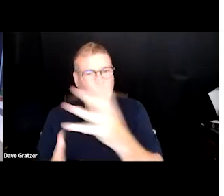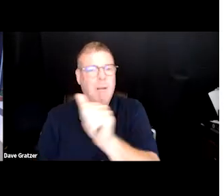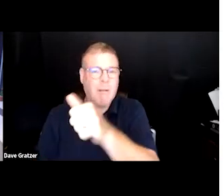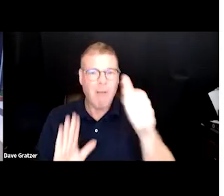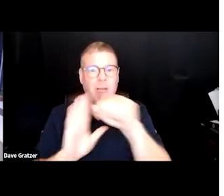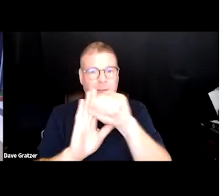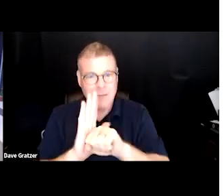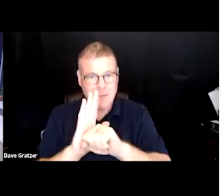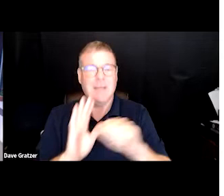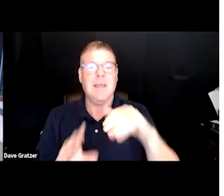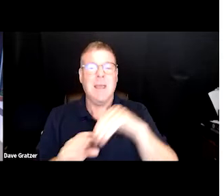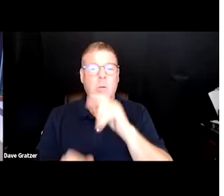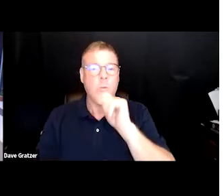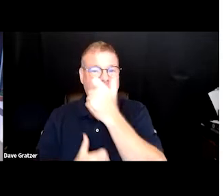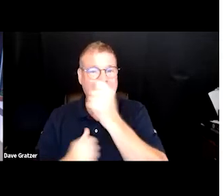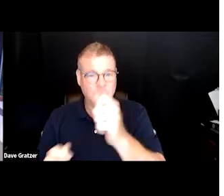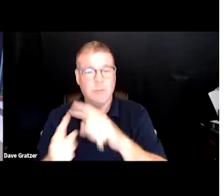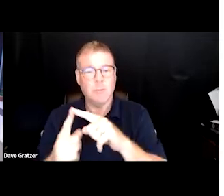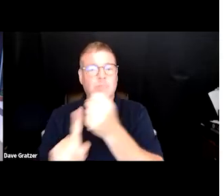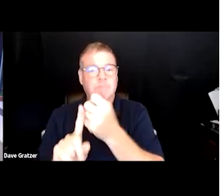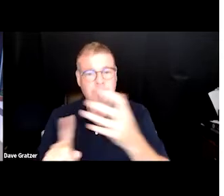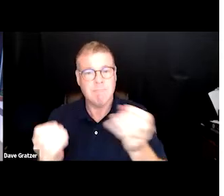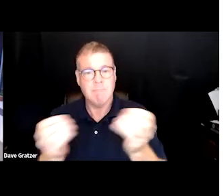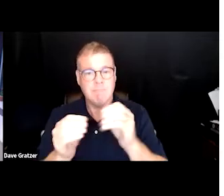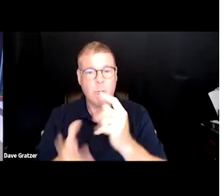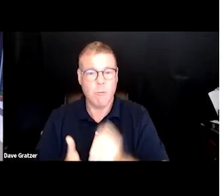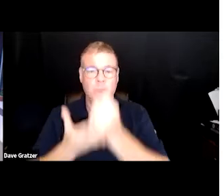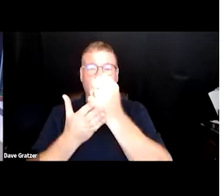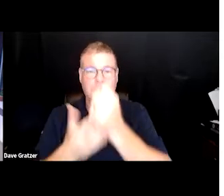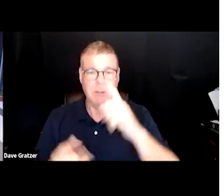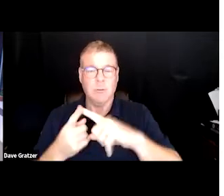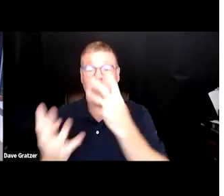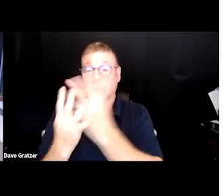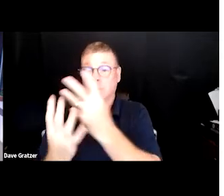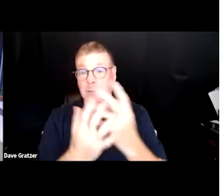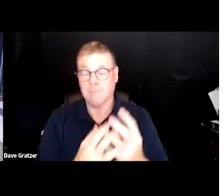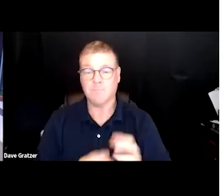that are interested in expanding treatments to their local jails in a similar respect.